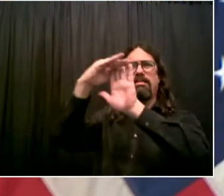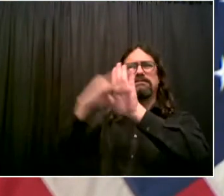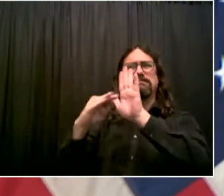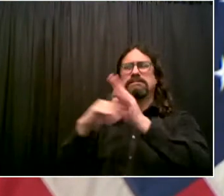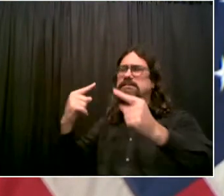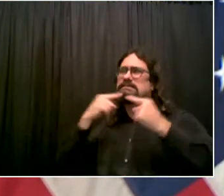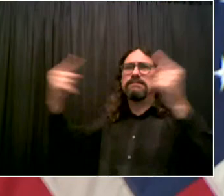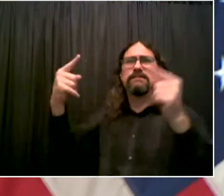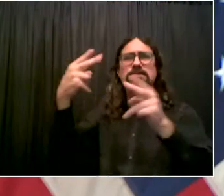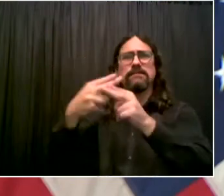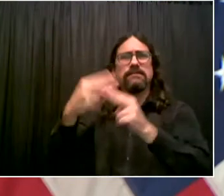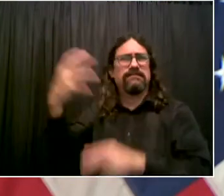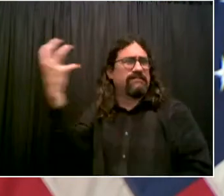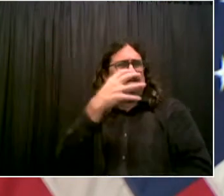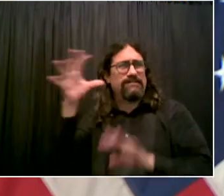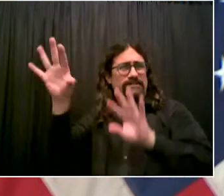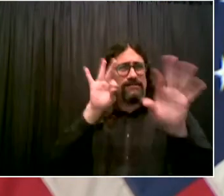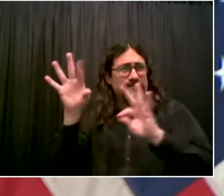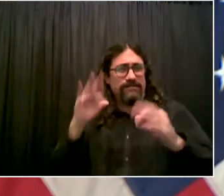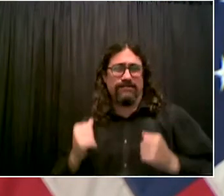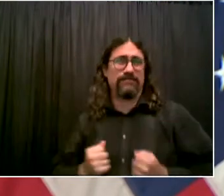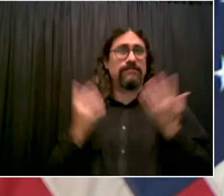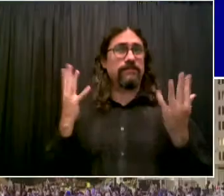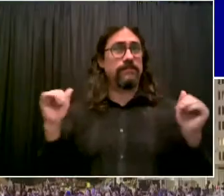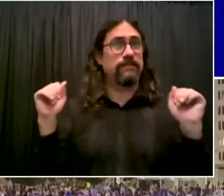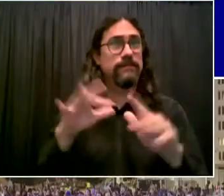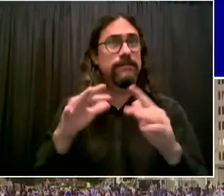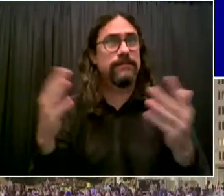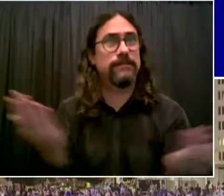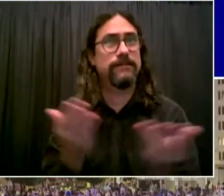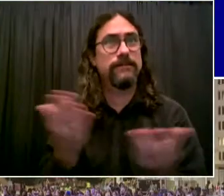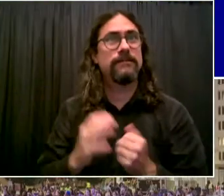ICONIC NAMES IN HIP-HOP HISTORY AND IN MUSIC IN GENERAL.